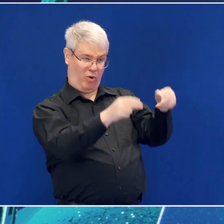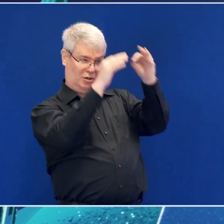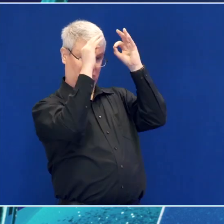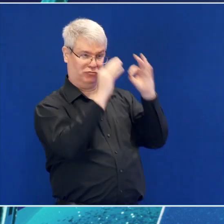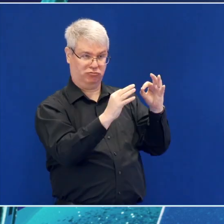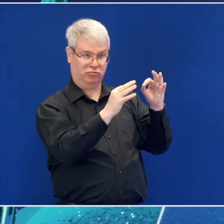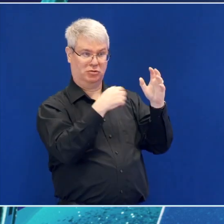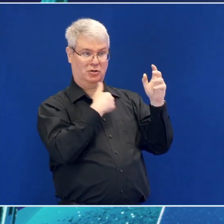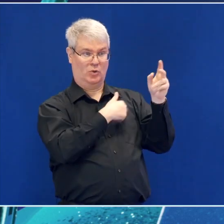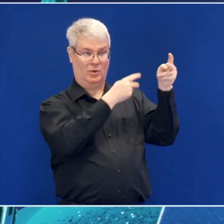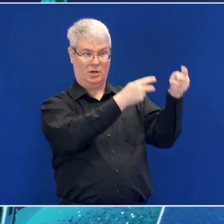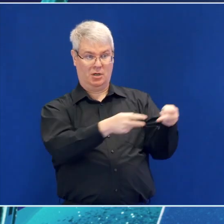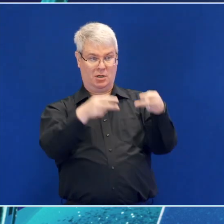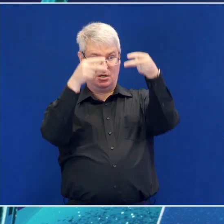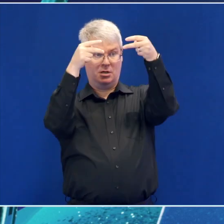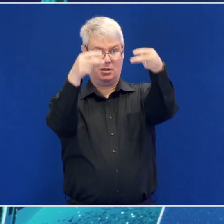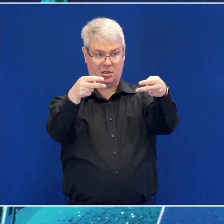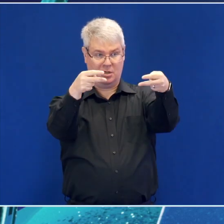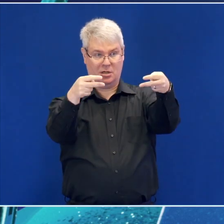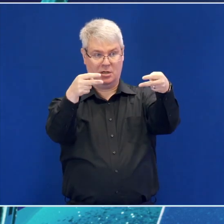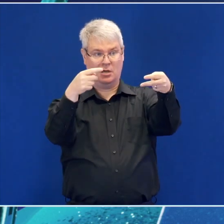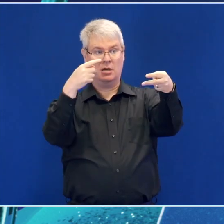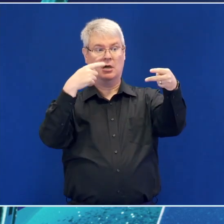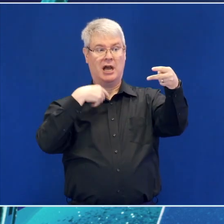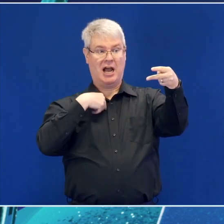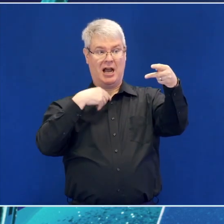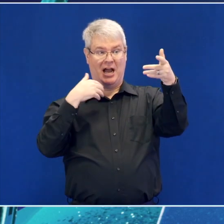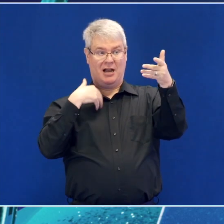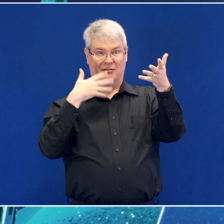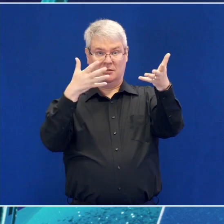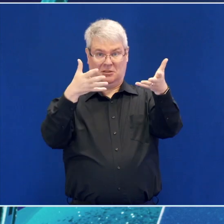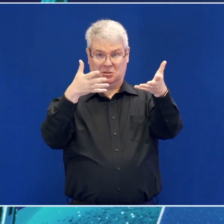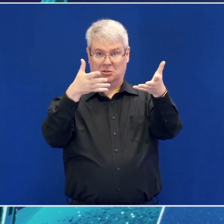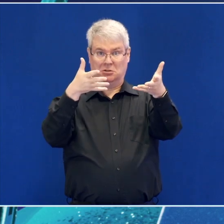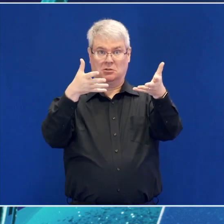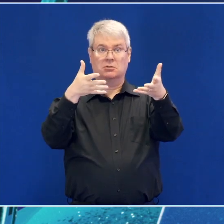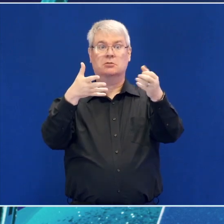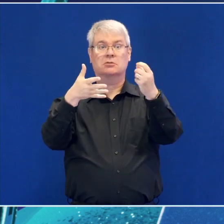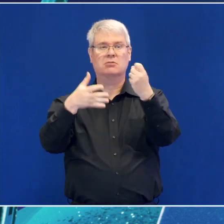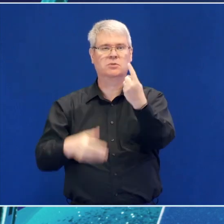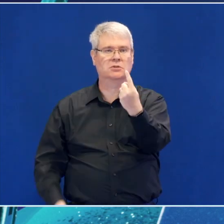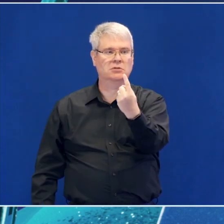box, like how -- the model like the way it interprets or thinks